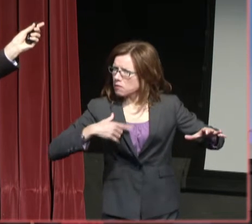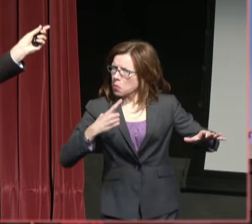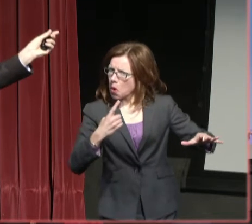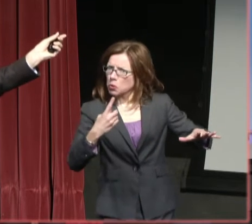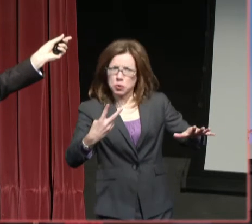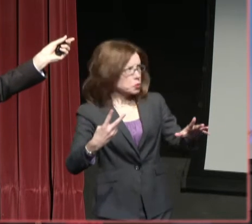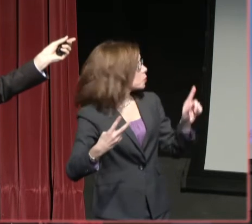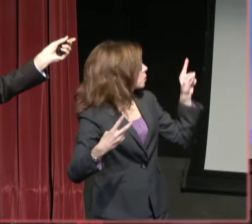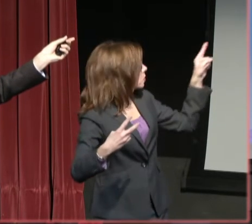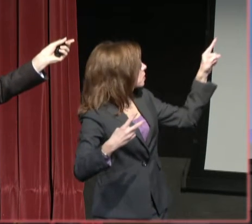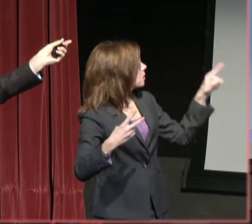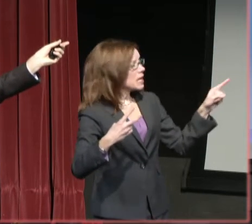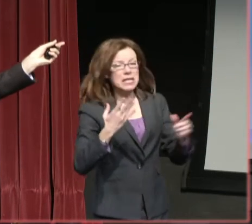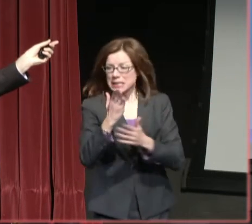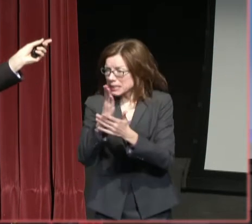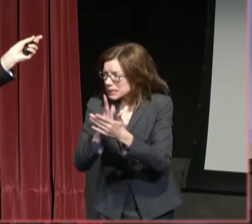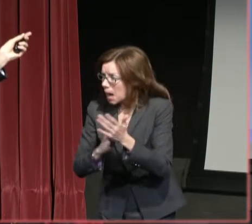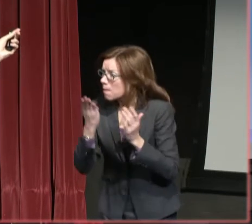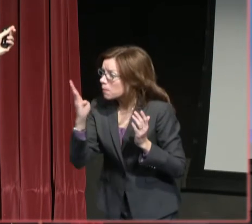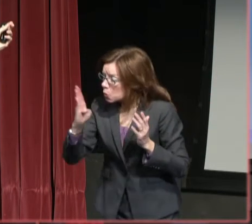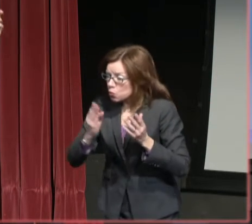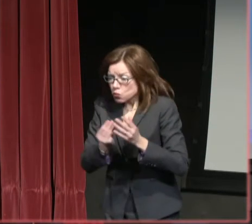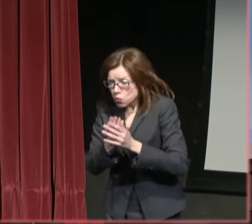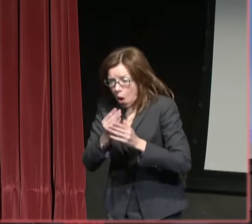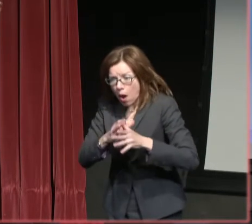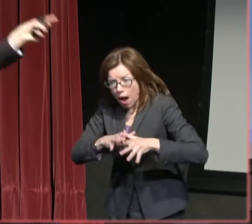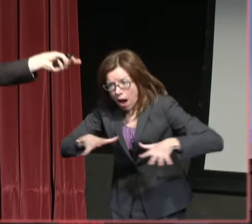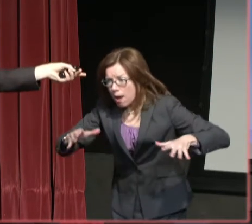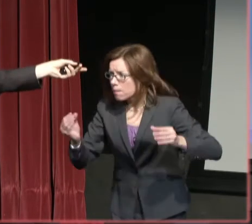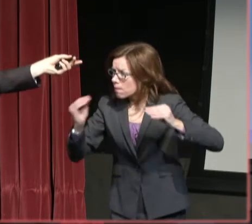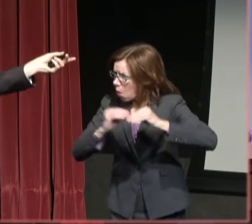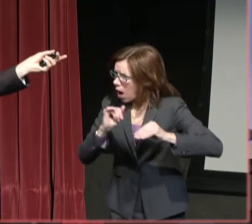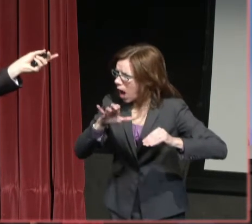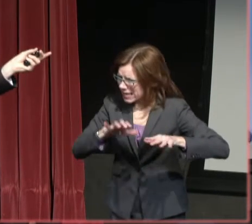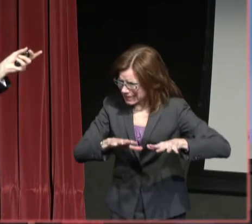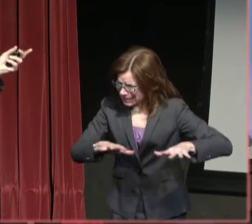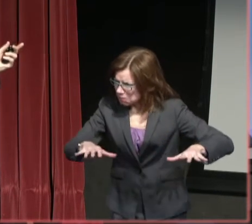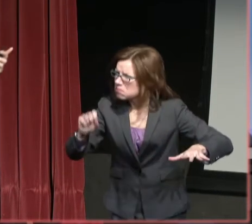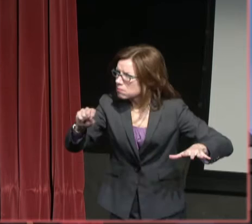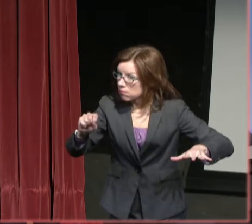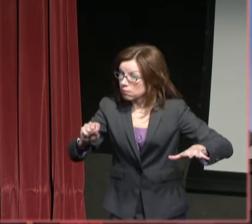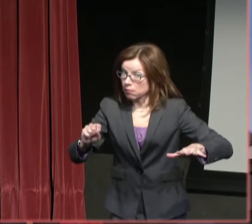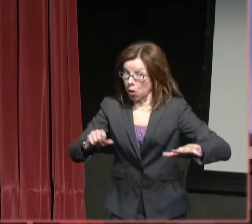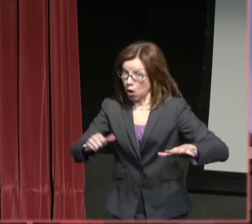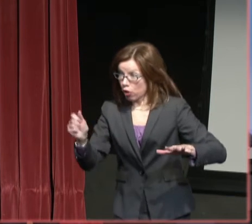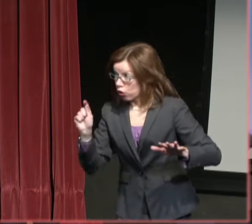so there are some glaciers that are getting bigger in a few parts of the world. But by far, the majority of the glaciers are receding